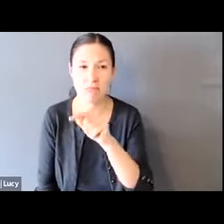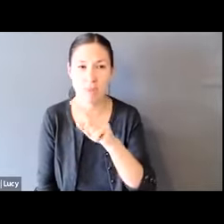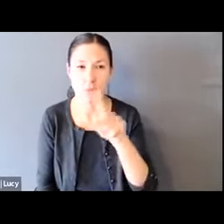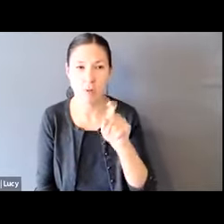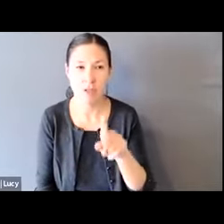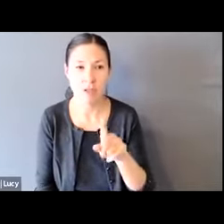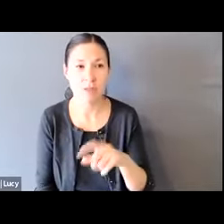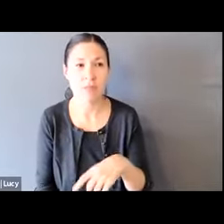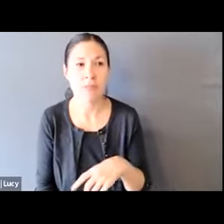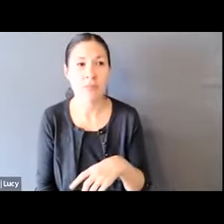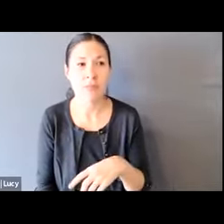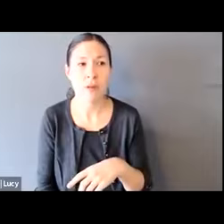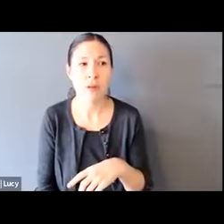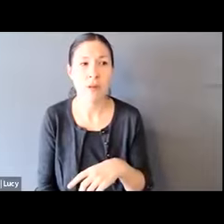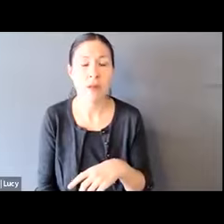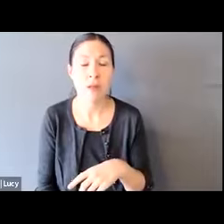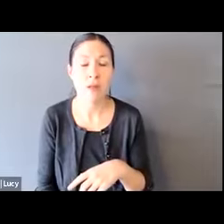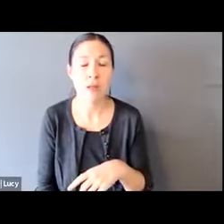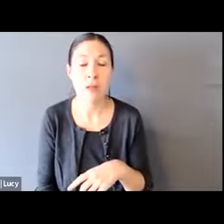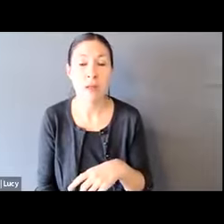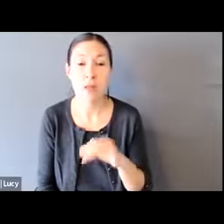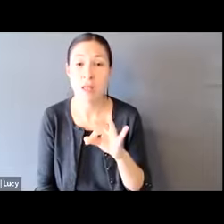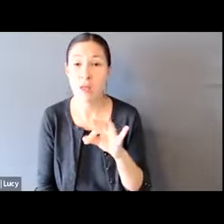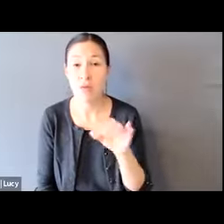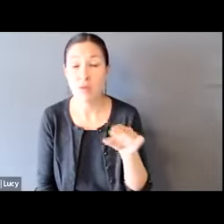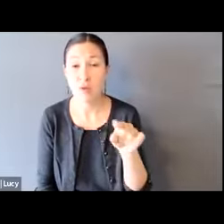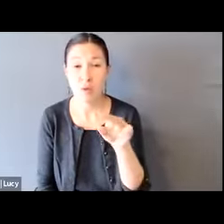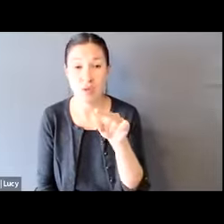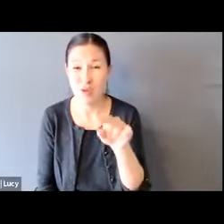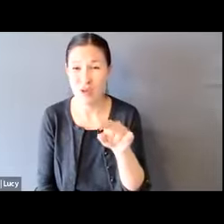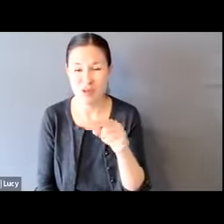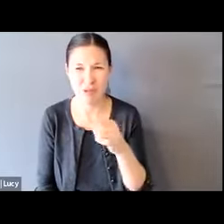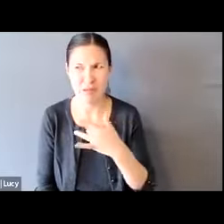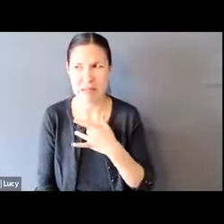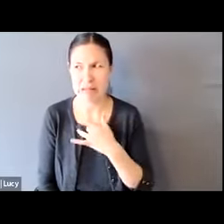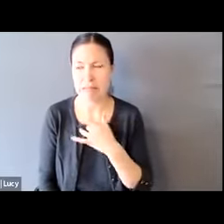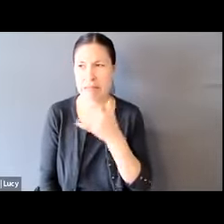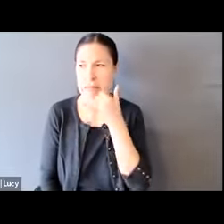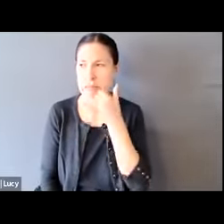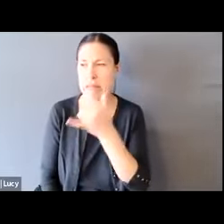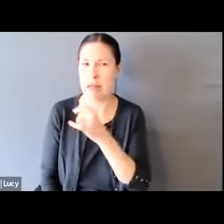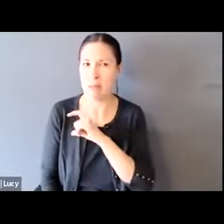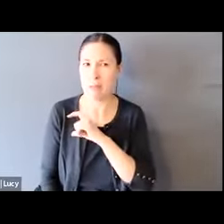Actually if you are uncomfortable calling the police or reporting them, you can just